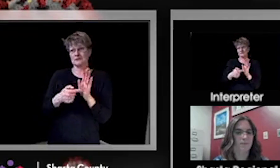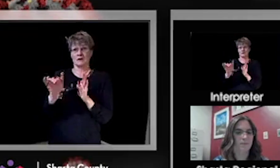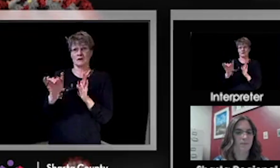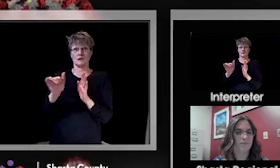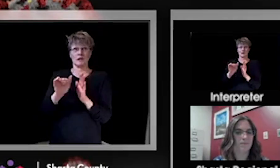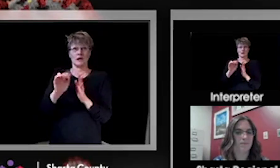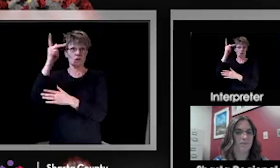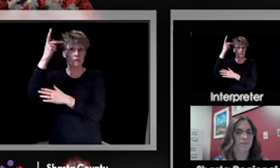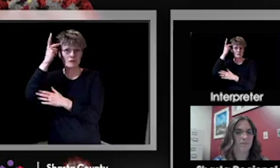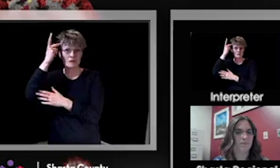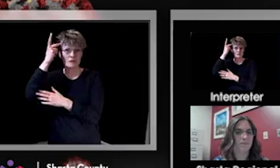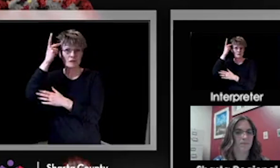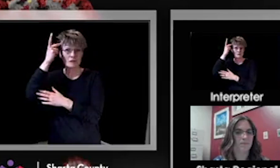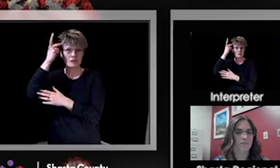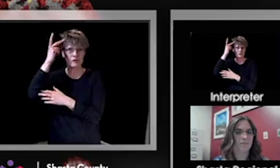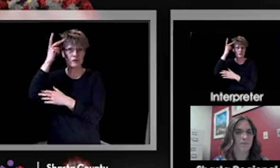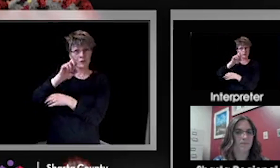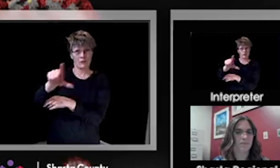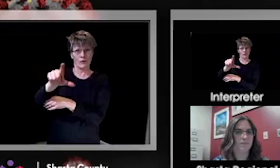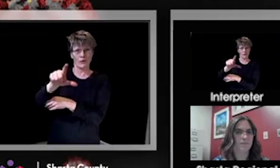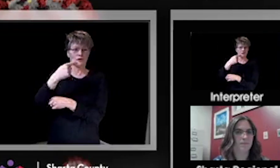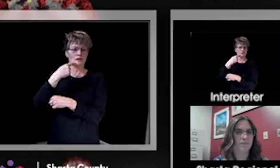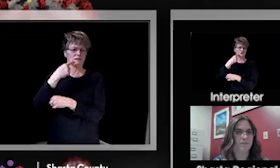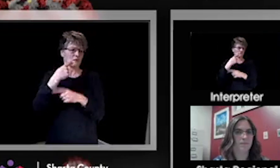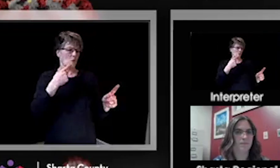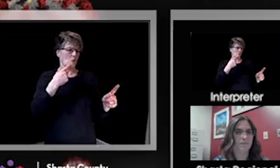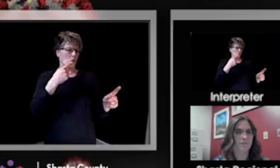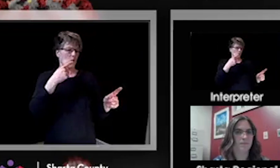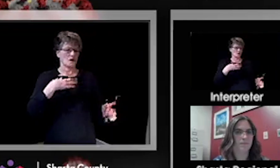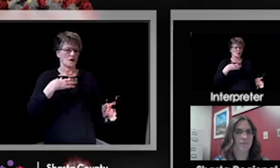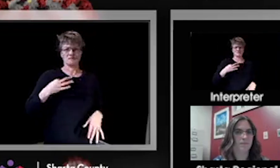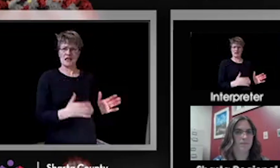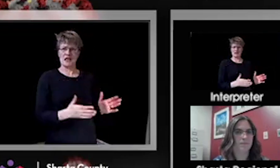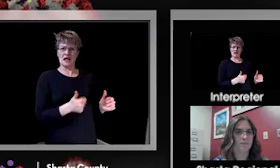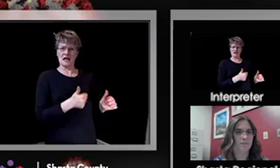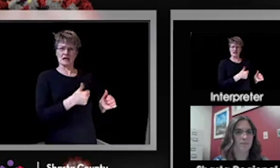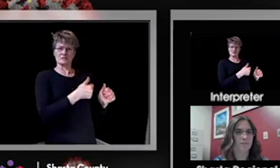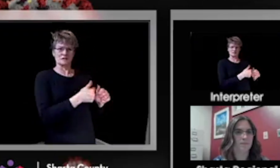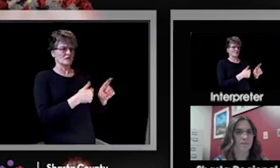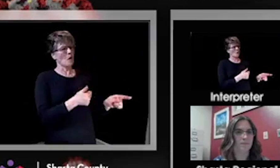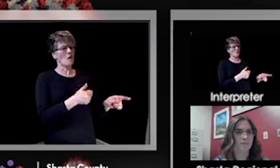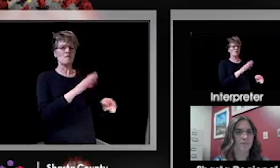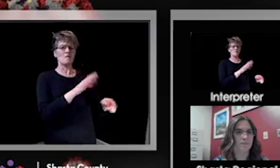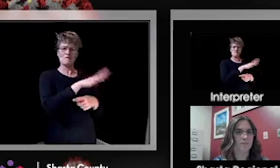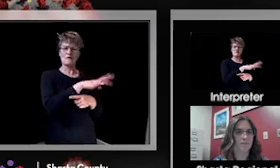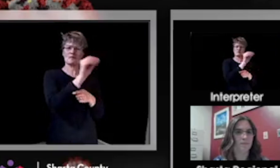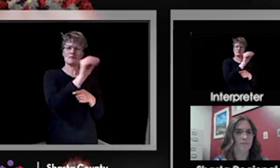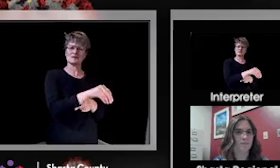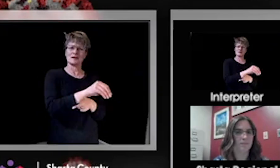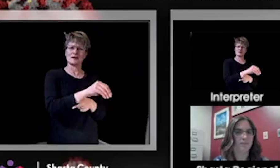they’ll say, “so and so got 44% of the support, plus or minus 5%.” That’s a confidence